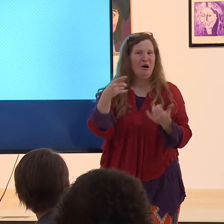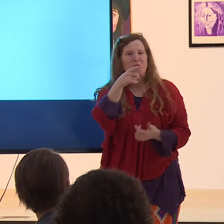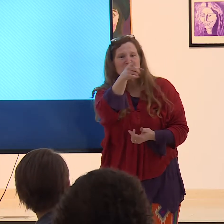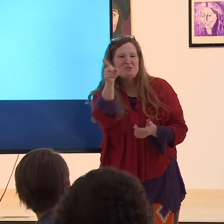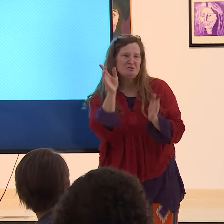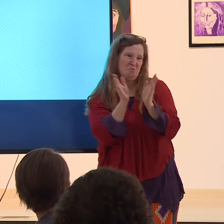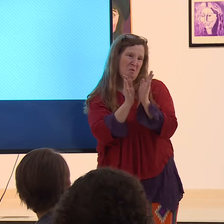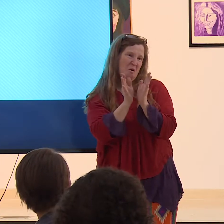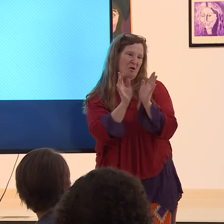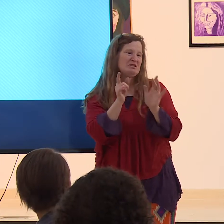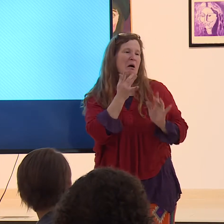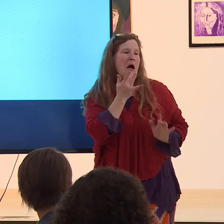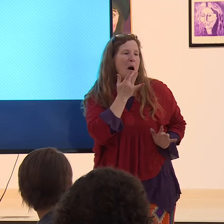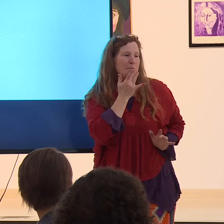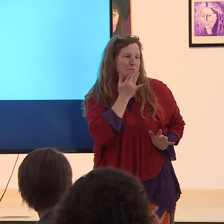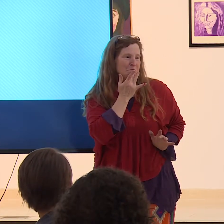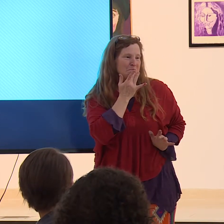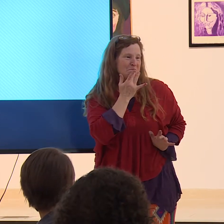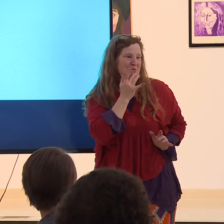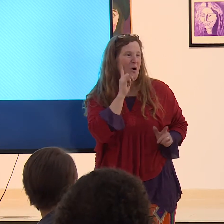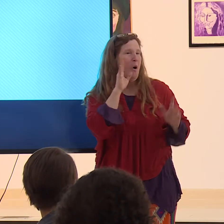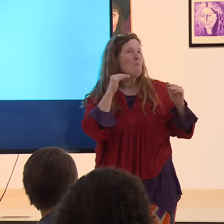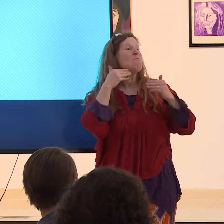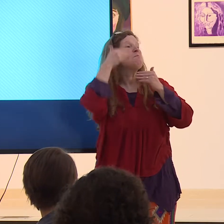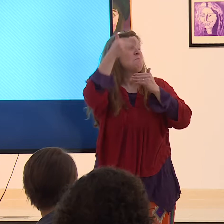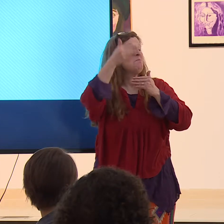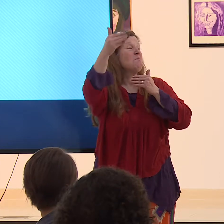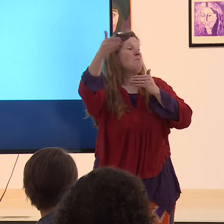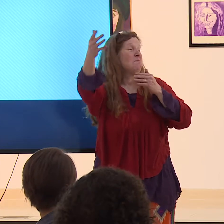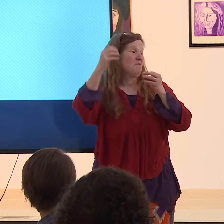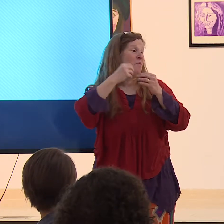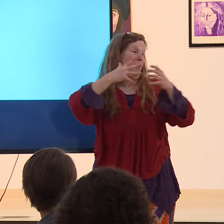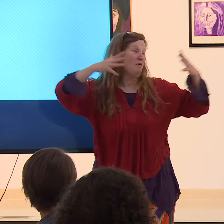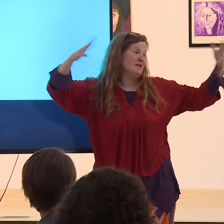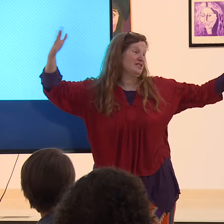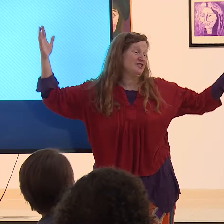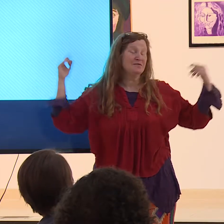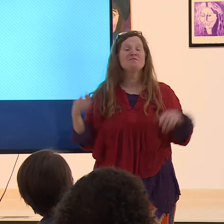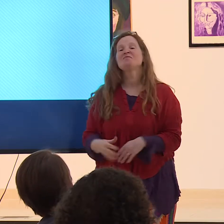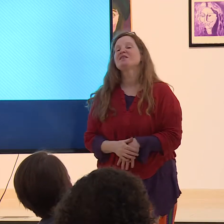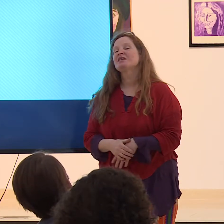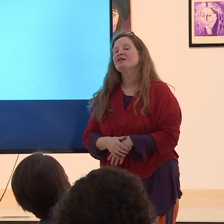and it's getting up to the thousands now, and I really hope that the next iterations of this challenge